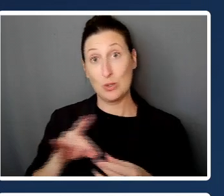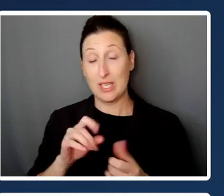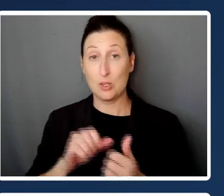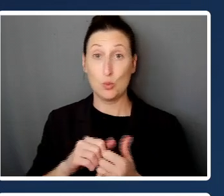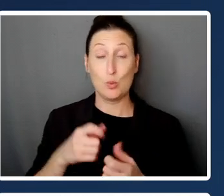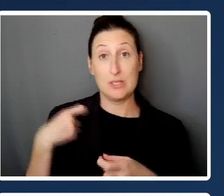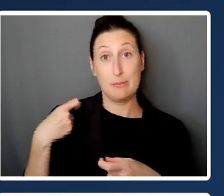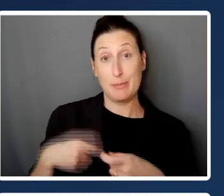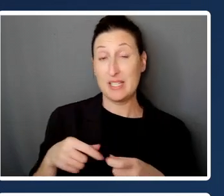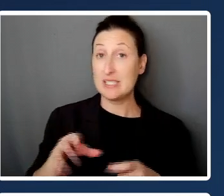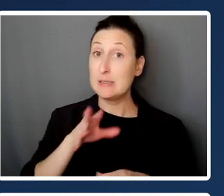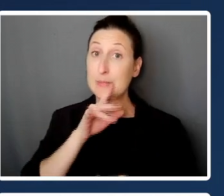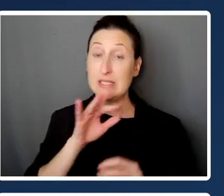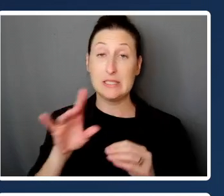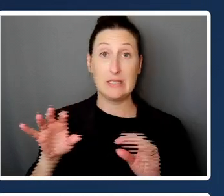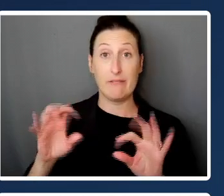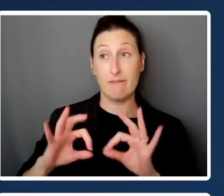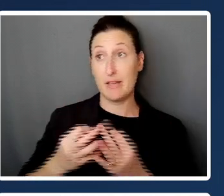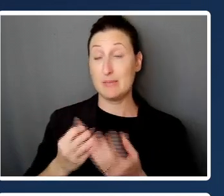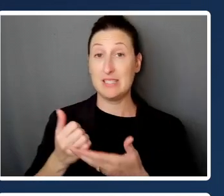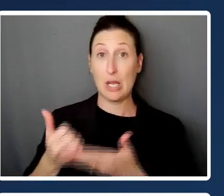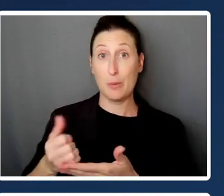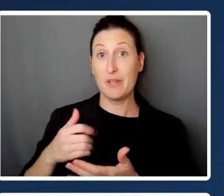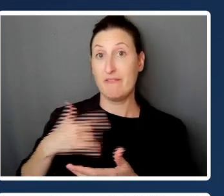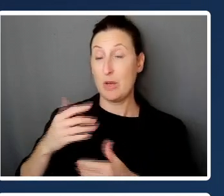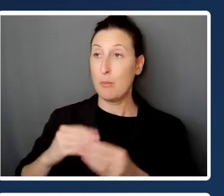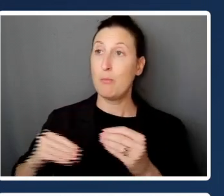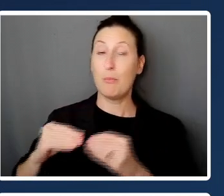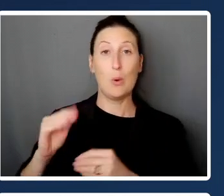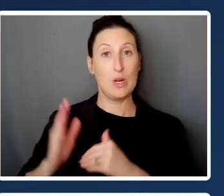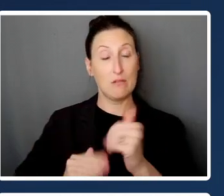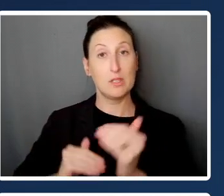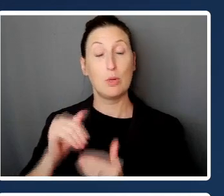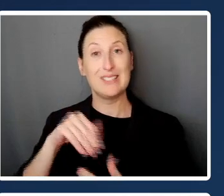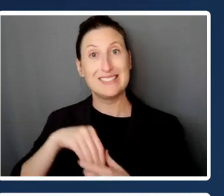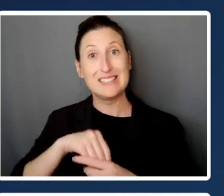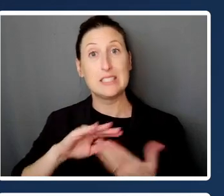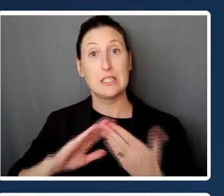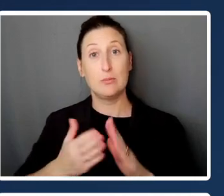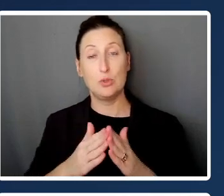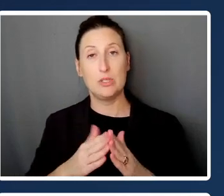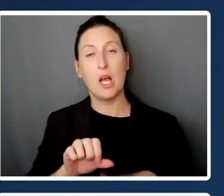community? Y como Podemos ayudarnos mutuamente con nuestras metas linguisticas respectivas? And